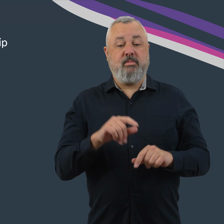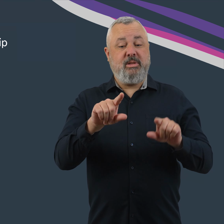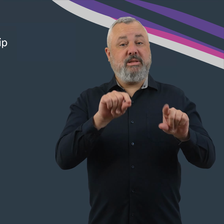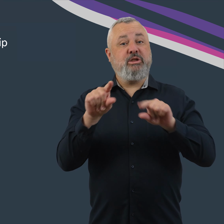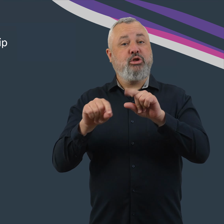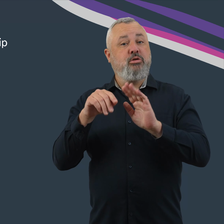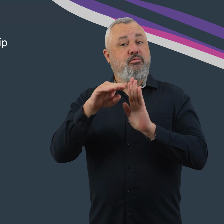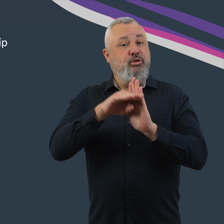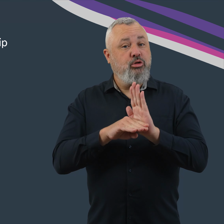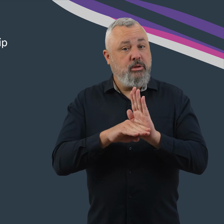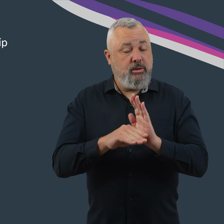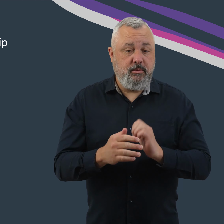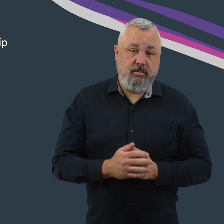The selection criteria